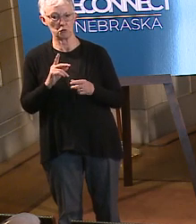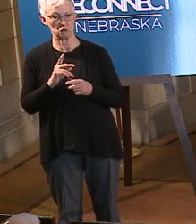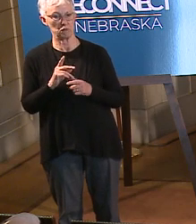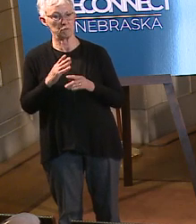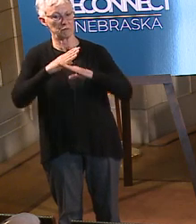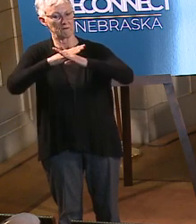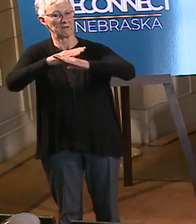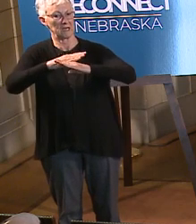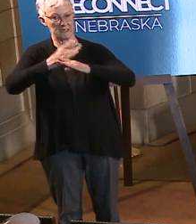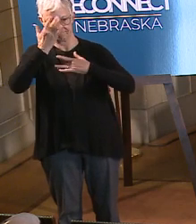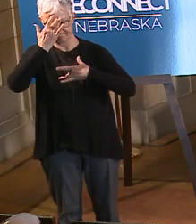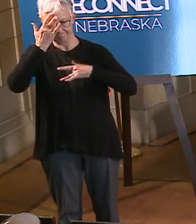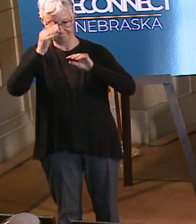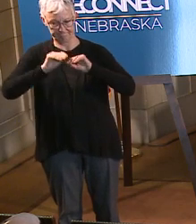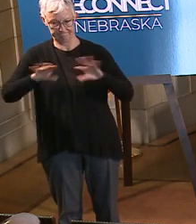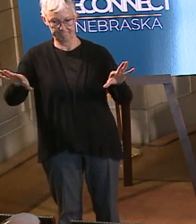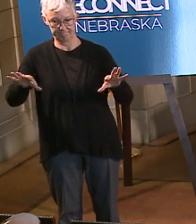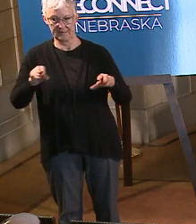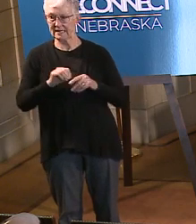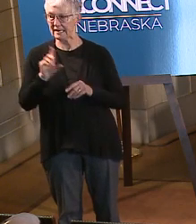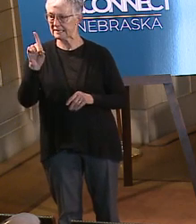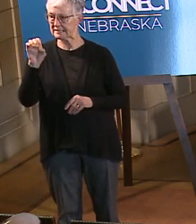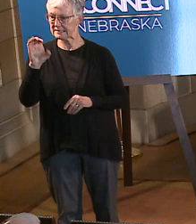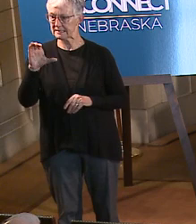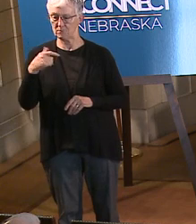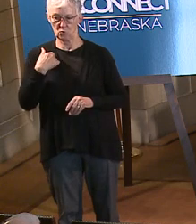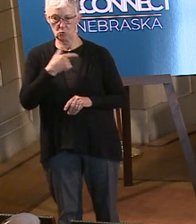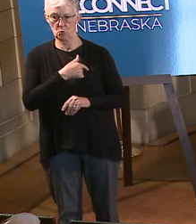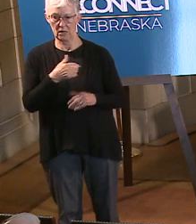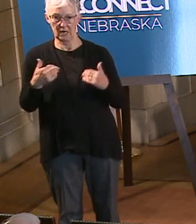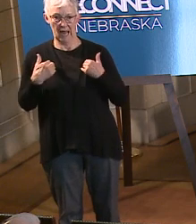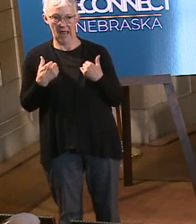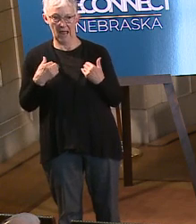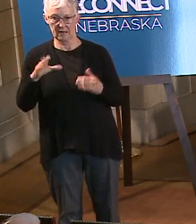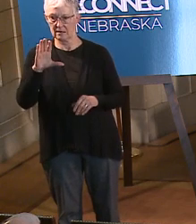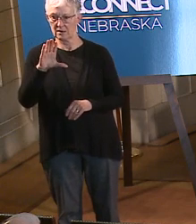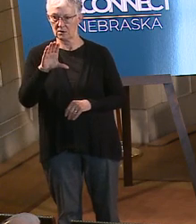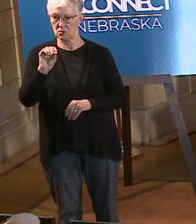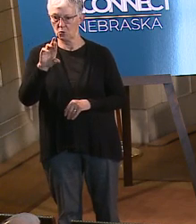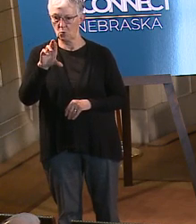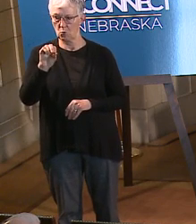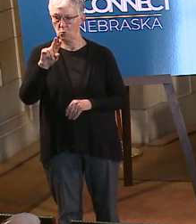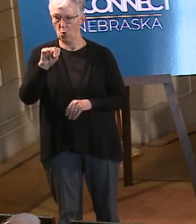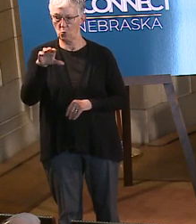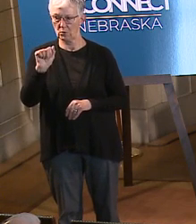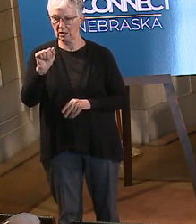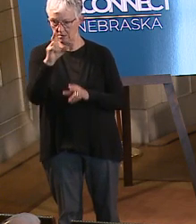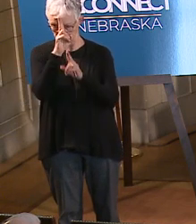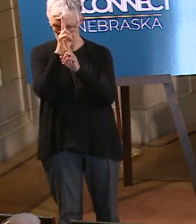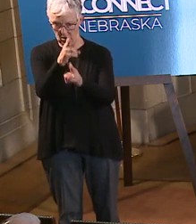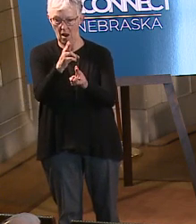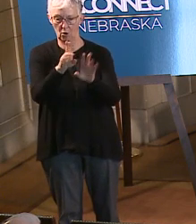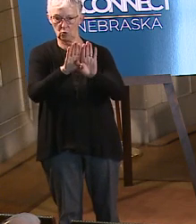OUR STATE HAS DONE AN AMAZING JOB AT JUST SHINING BRIGHTLY.